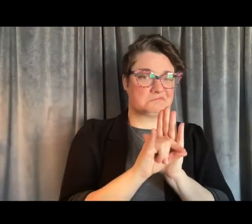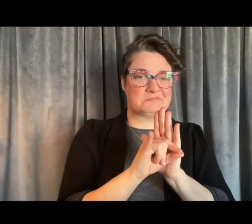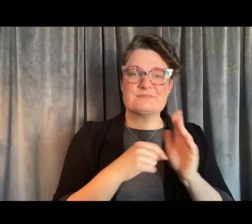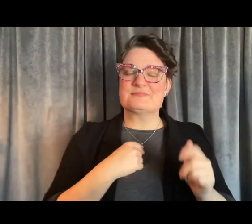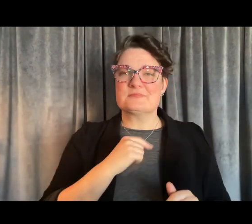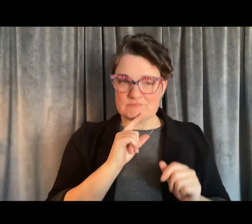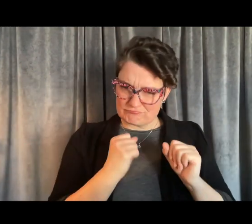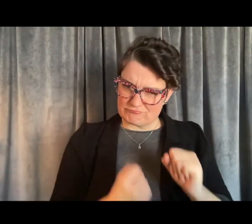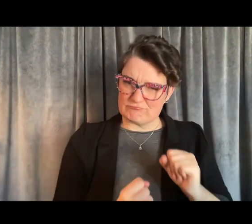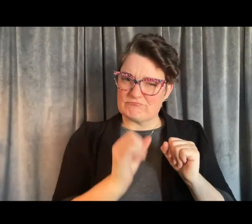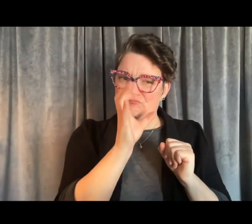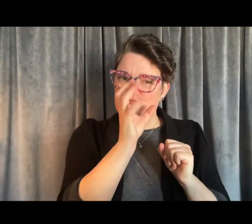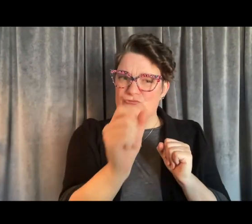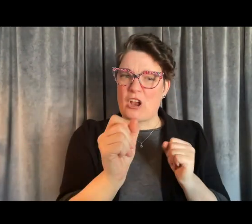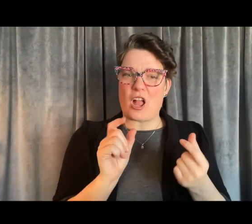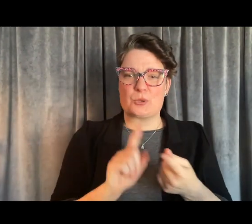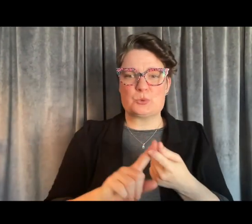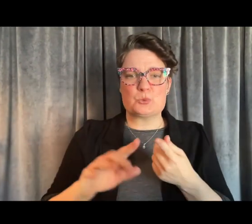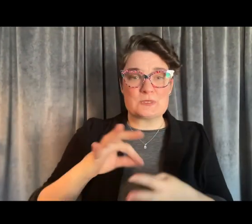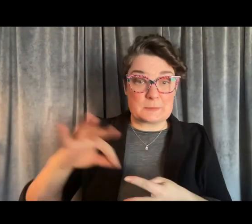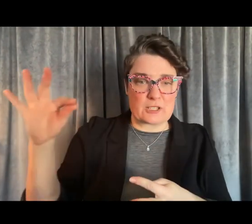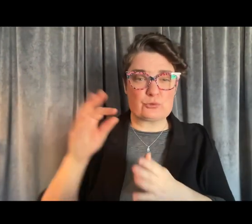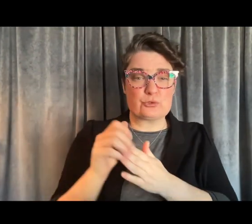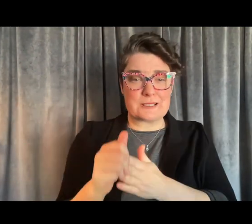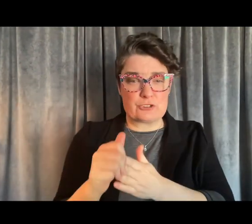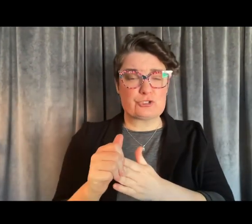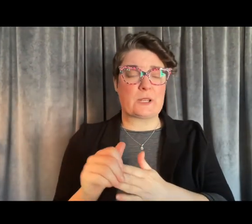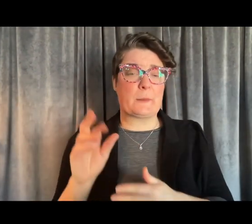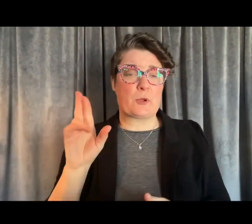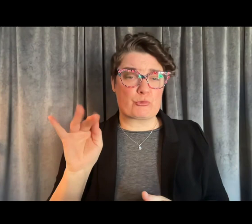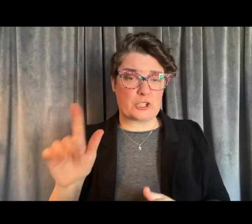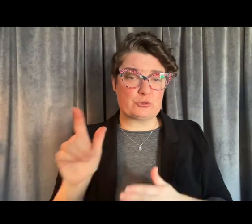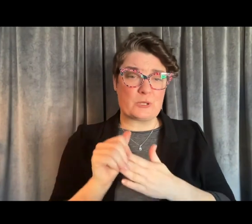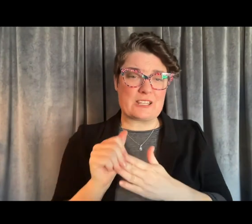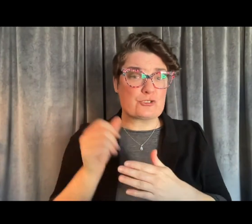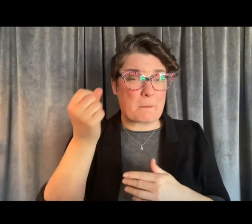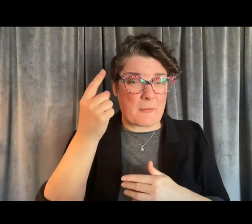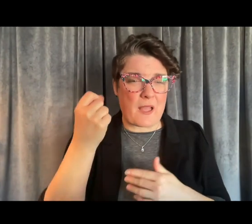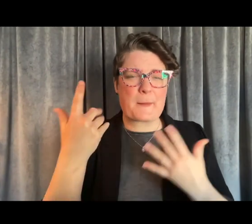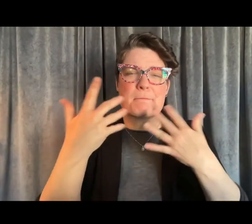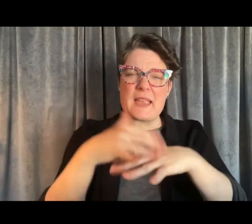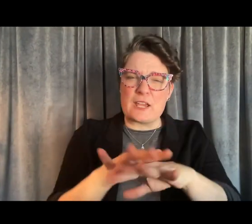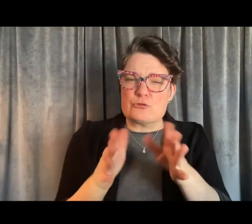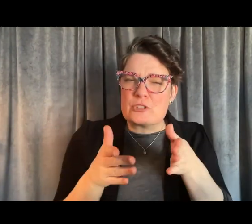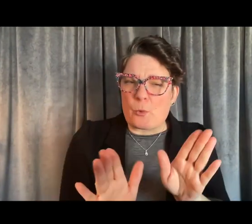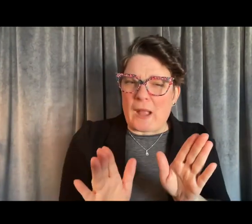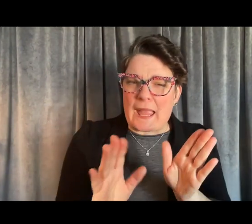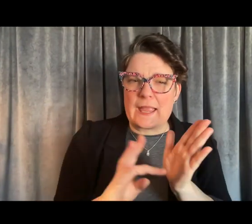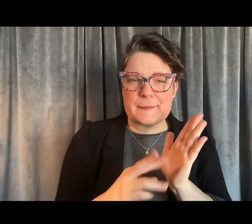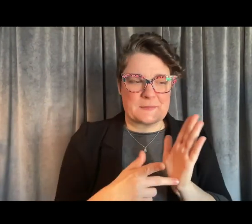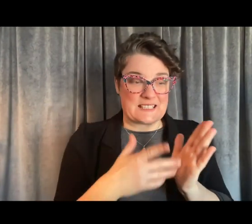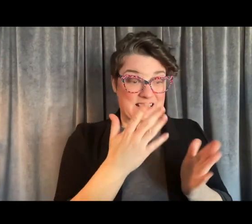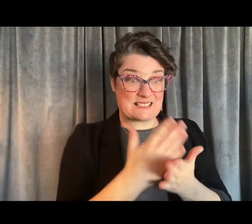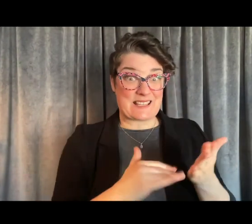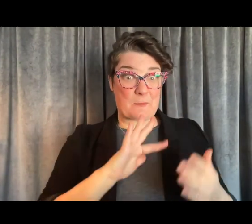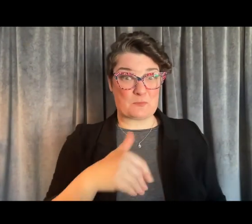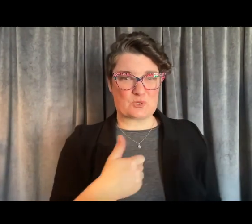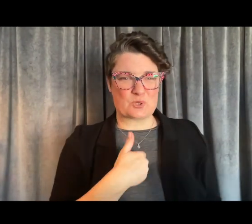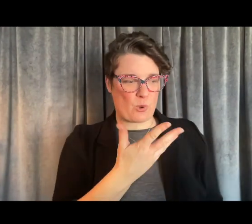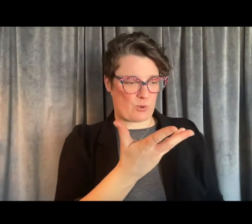Like I was like drawn towards spiritual and ritual leadership, but in that mainstream way that felt like it was kind of missing some soul.